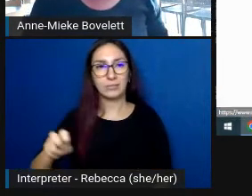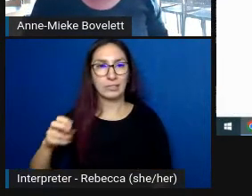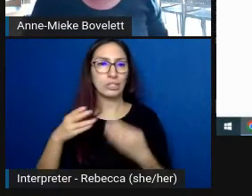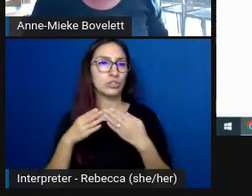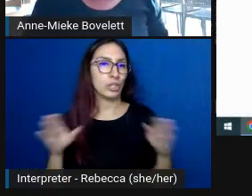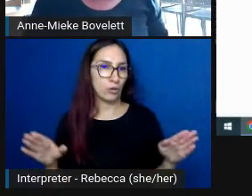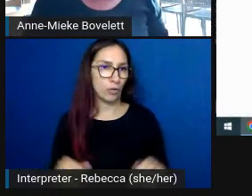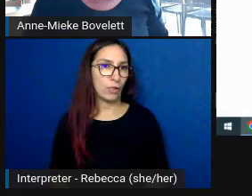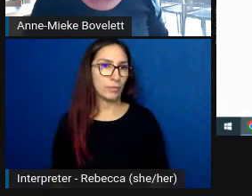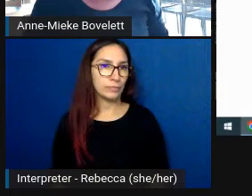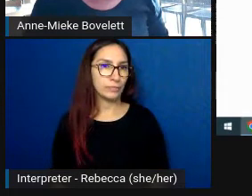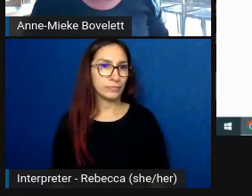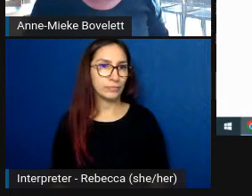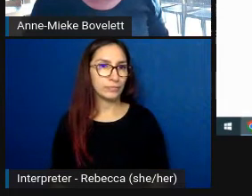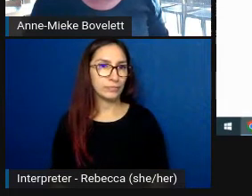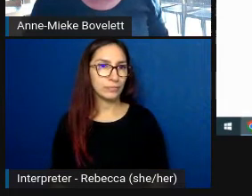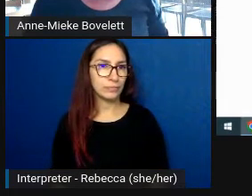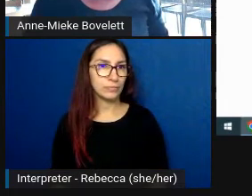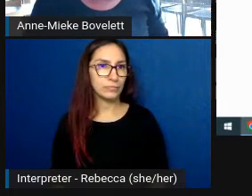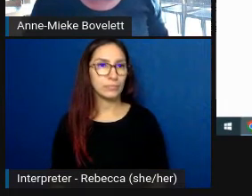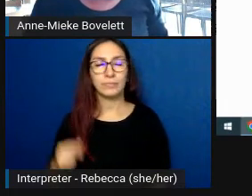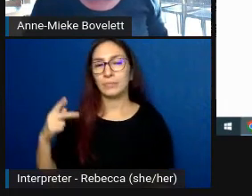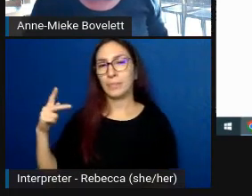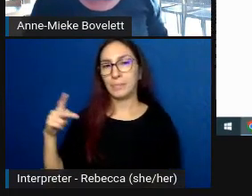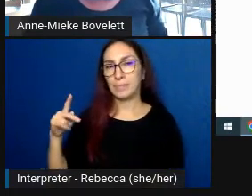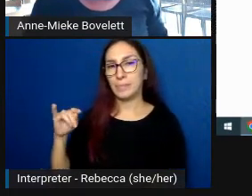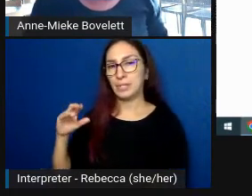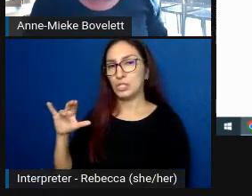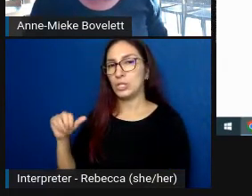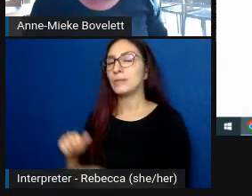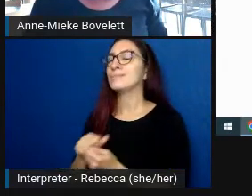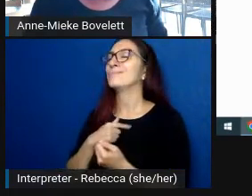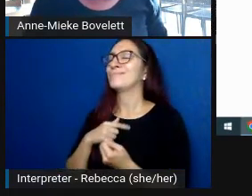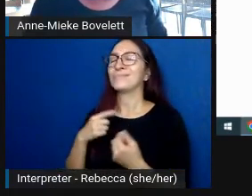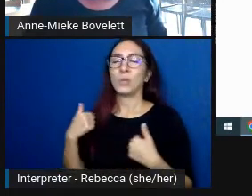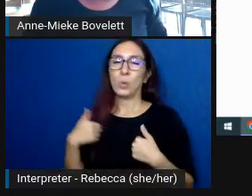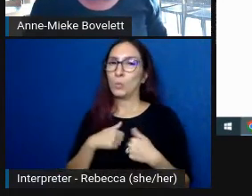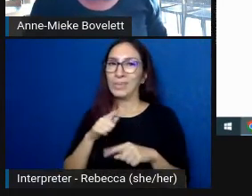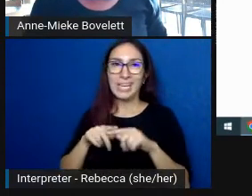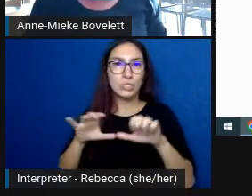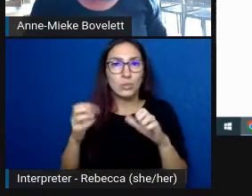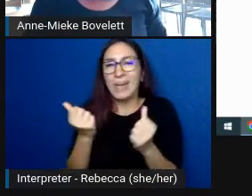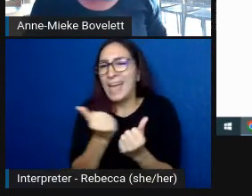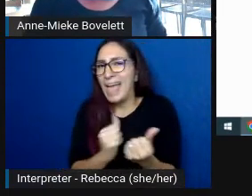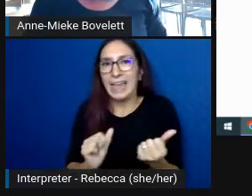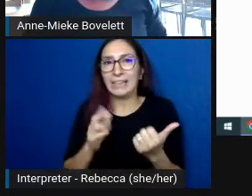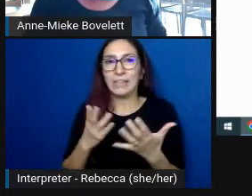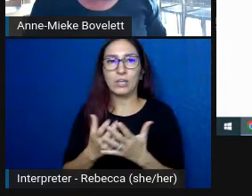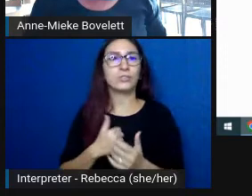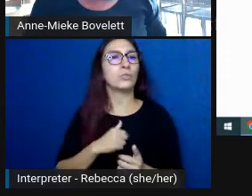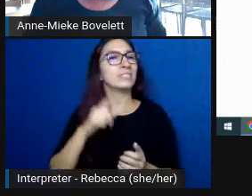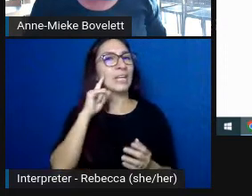Yes, because we're not able to do anything here. Recipes, it sounds like it's selected. No? [screen reader]